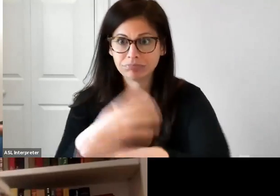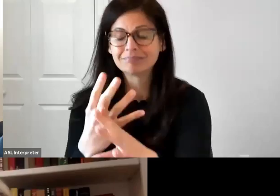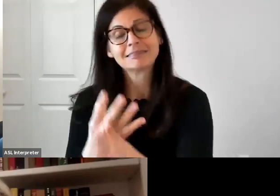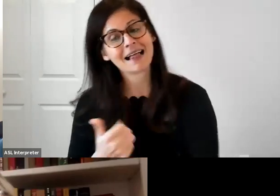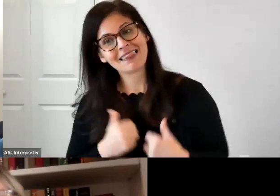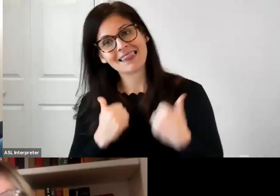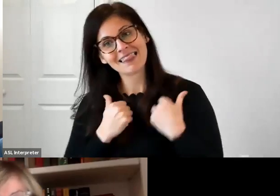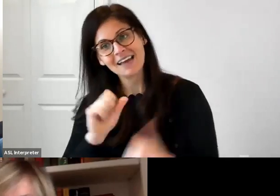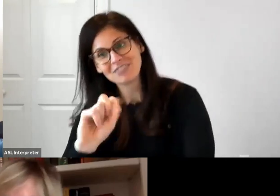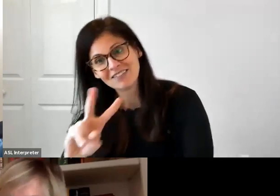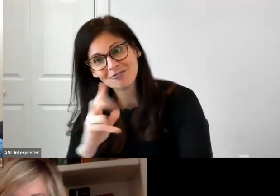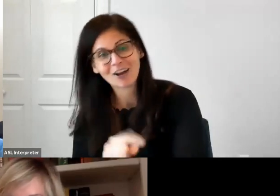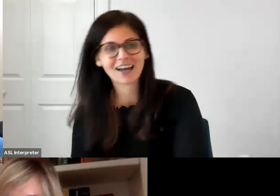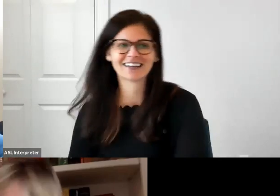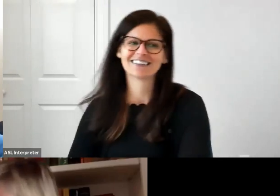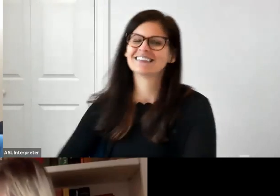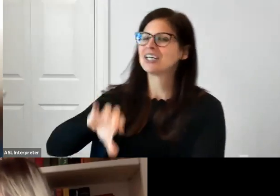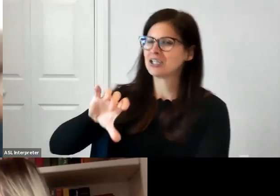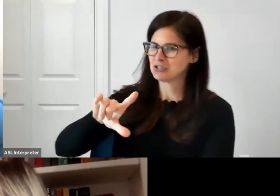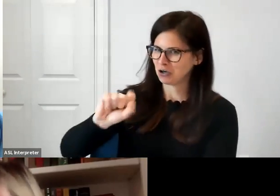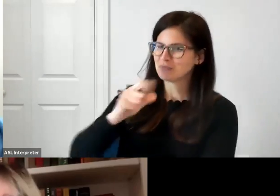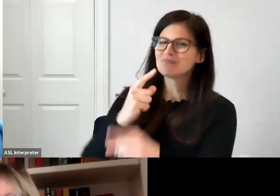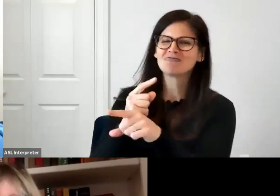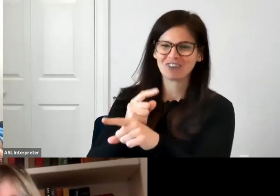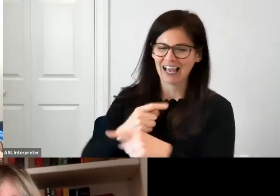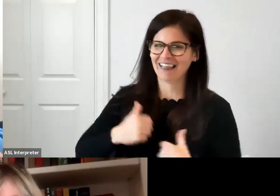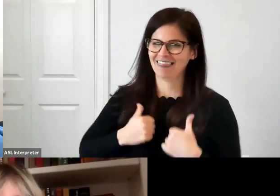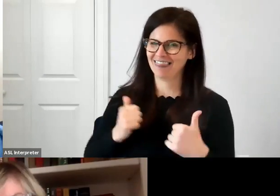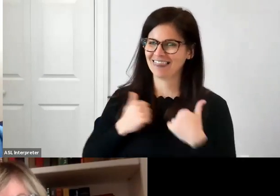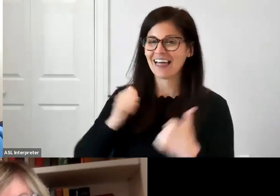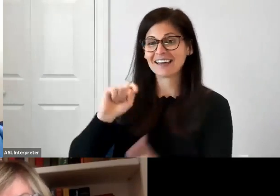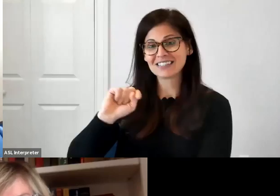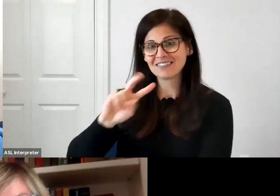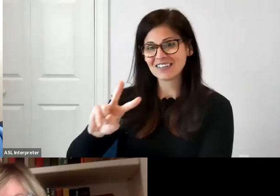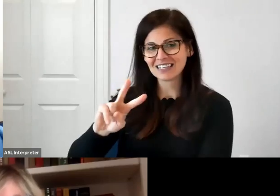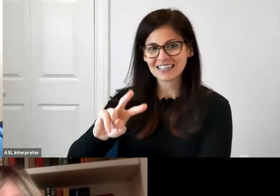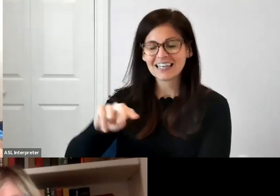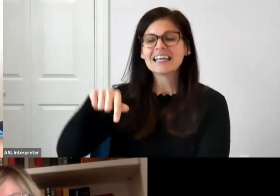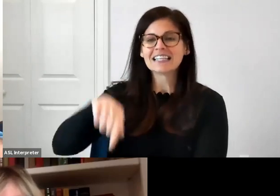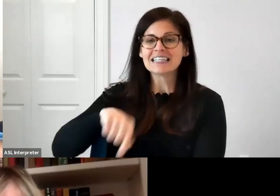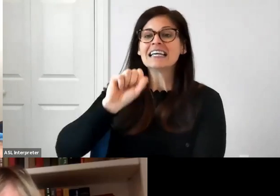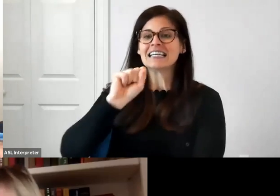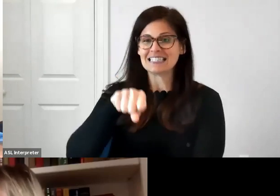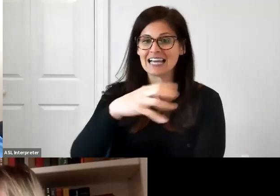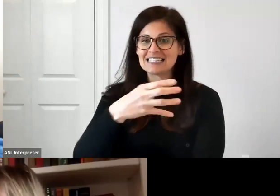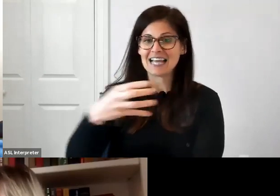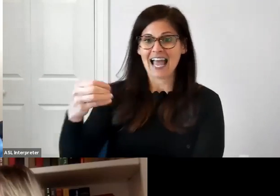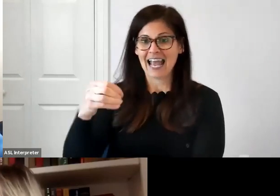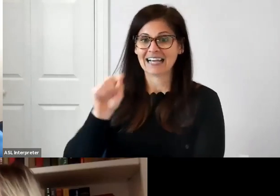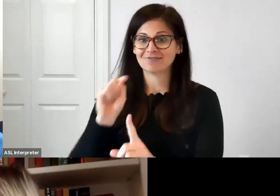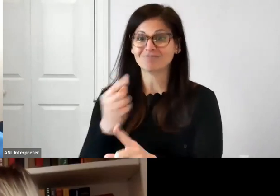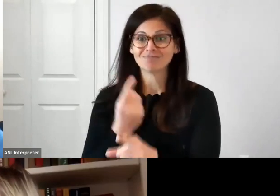That is live TV and this is a yes, and moment. Absolutely.